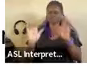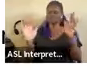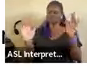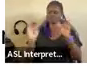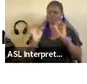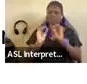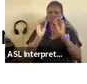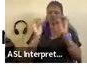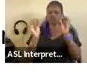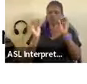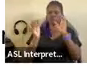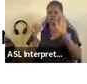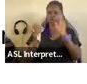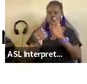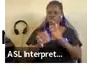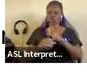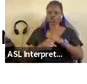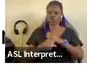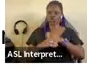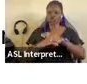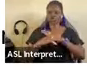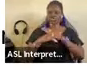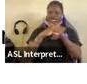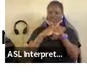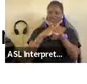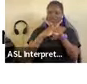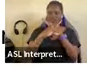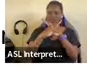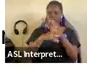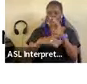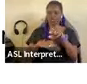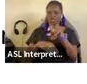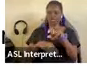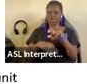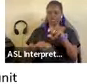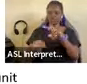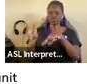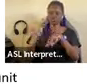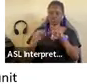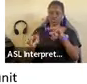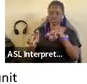We need to look out for them, both as public health professionals and as a community.